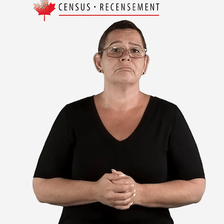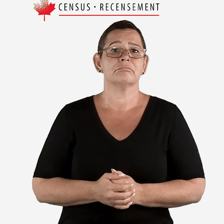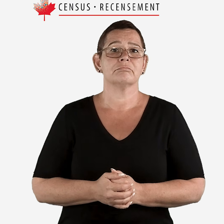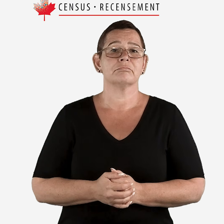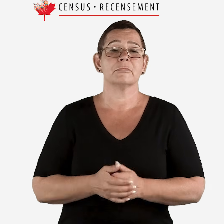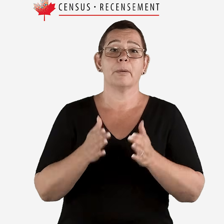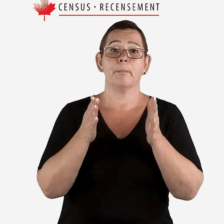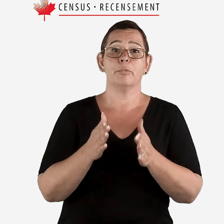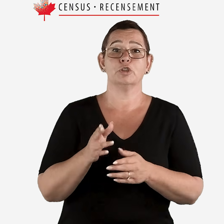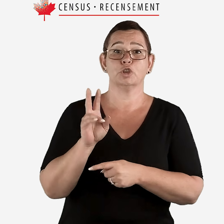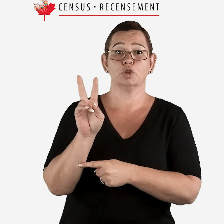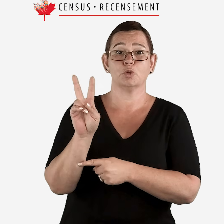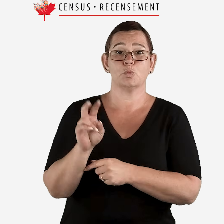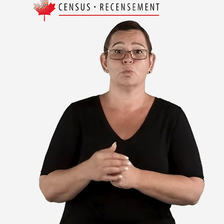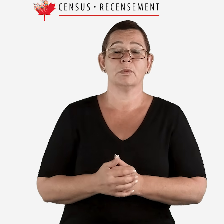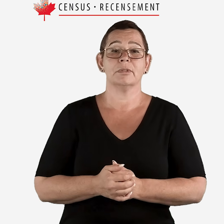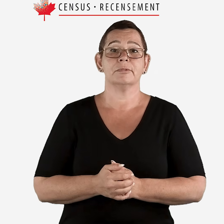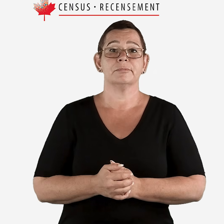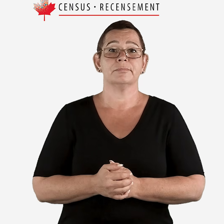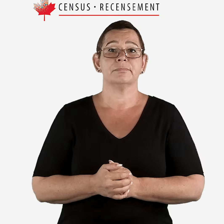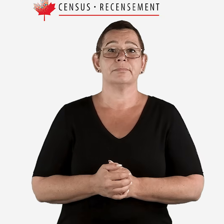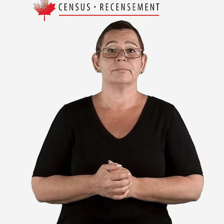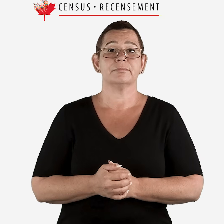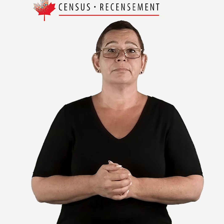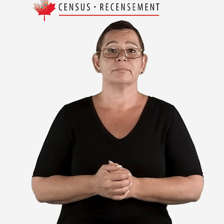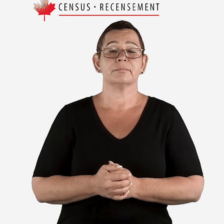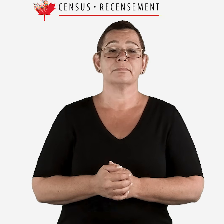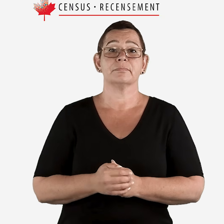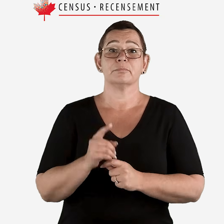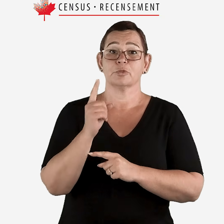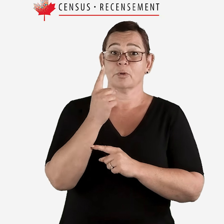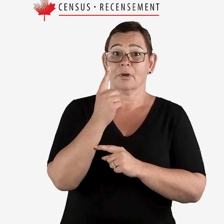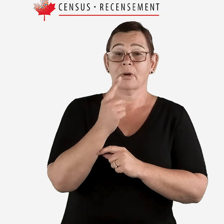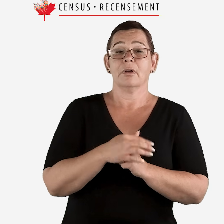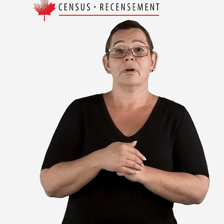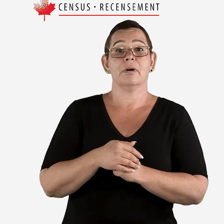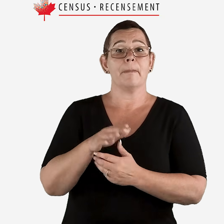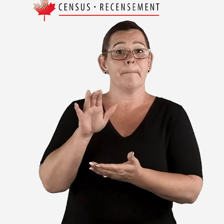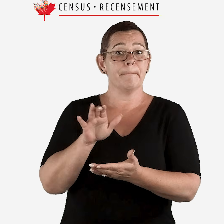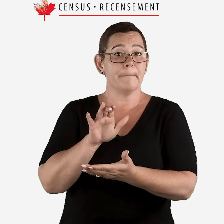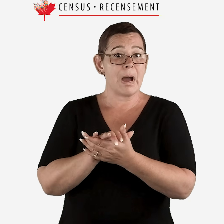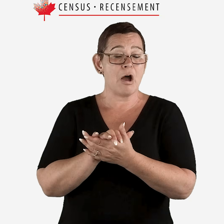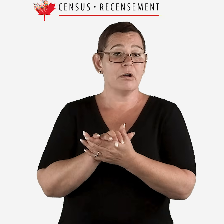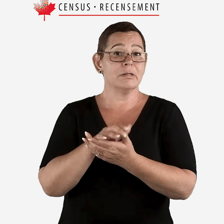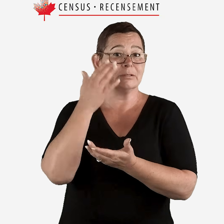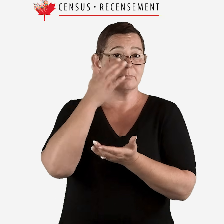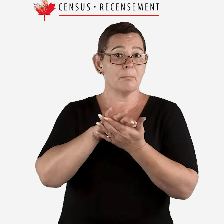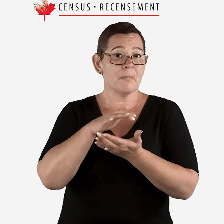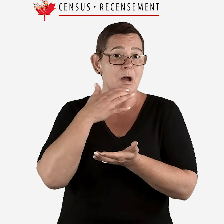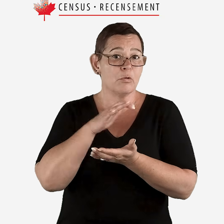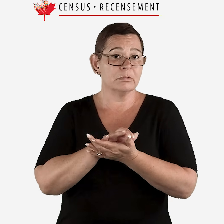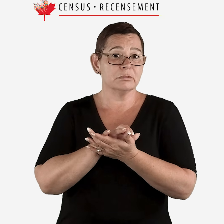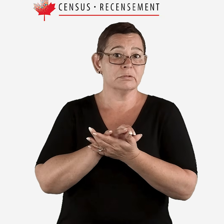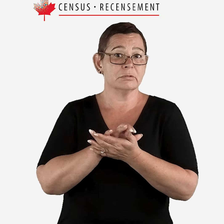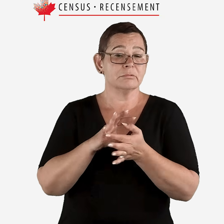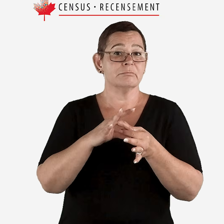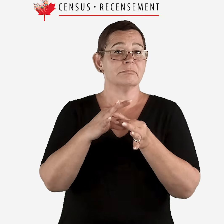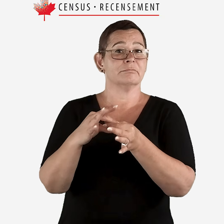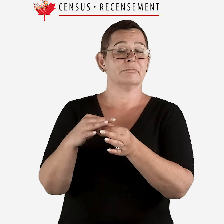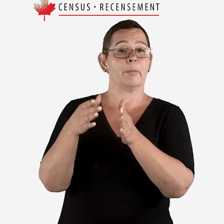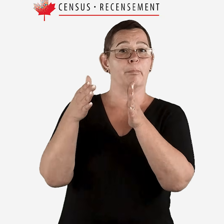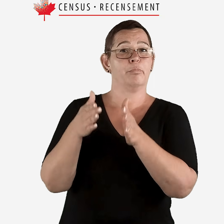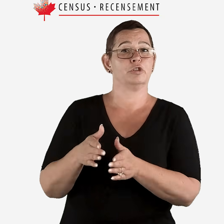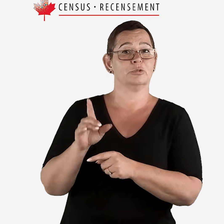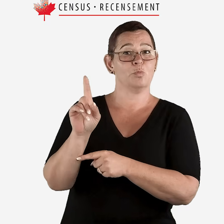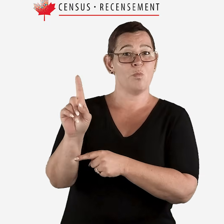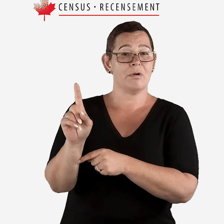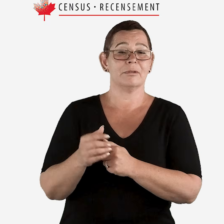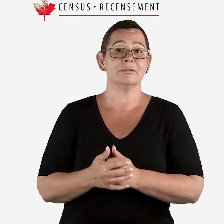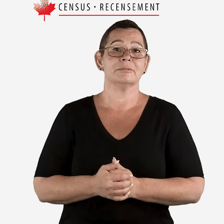Person 2 Response option 1: Married spouse of Person 1